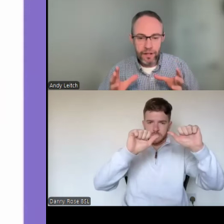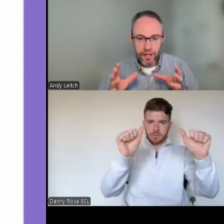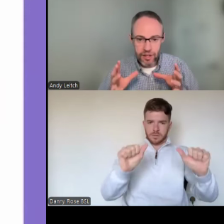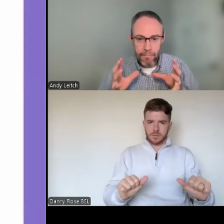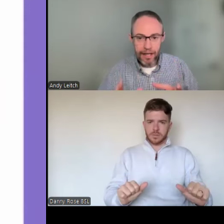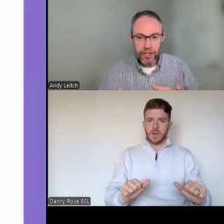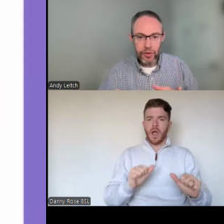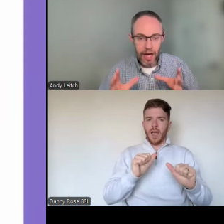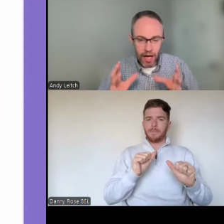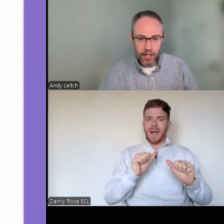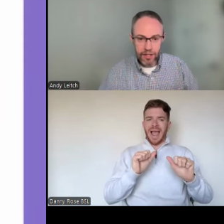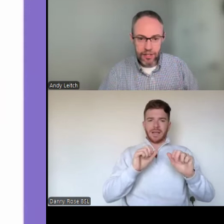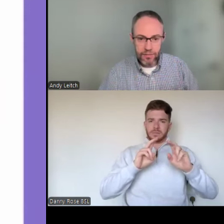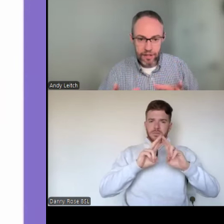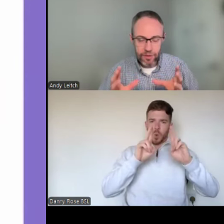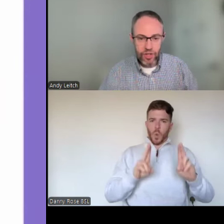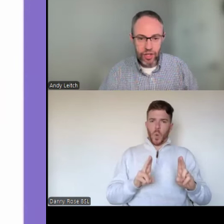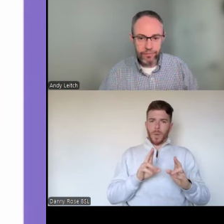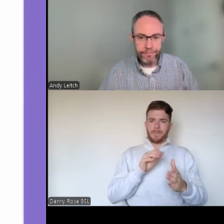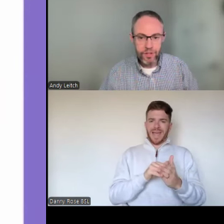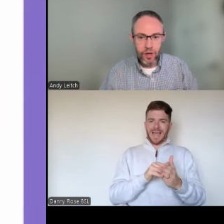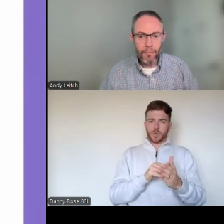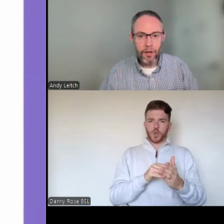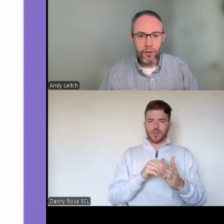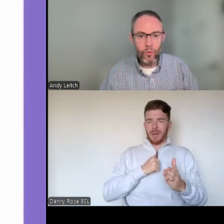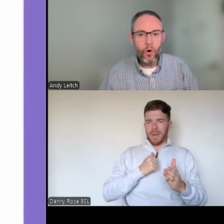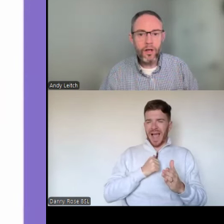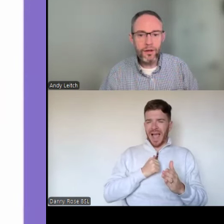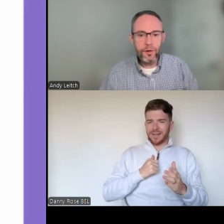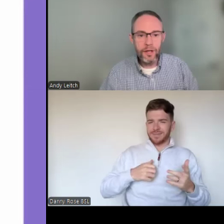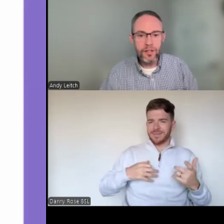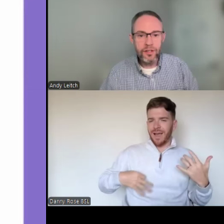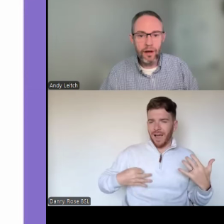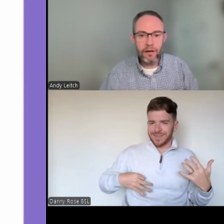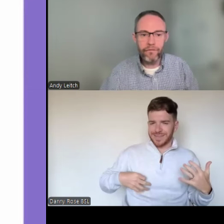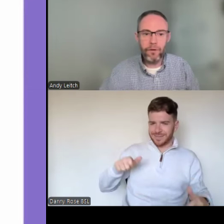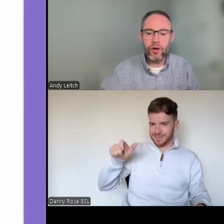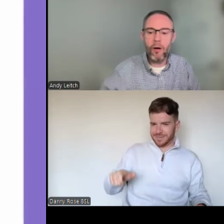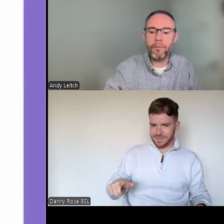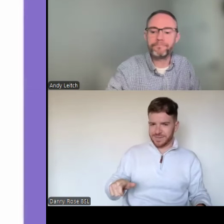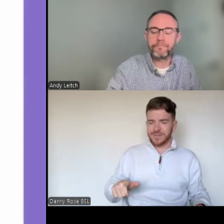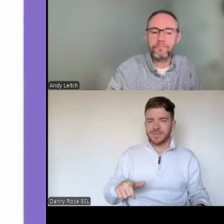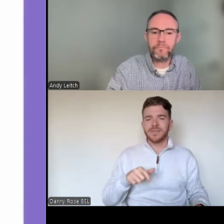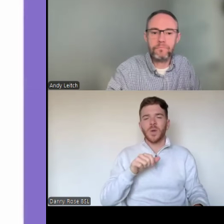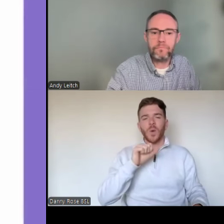for this imaginary artist, this musician. I'm going to walk you through this from the top.